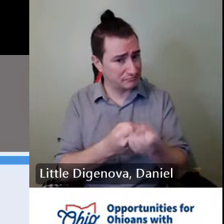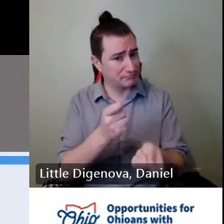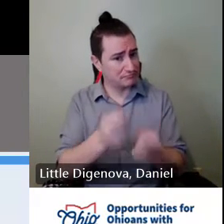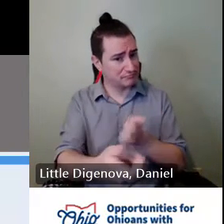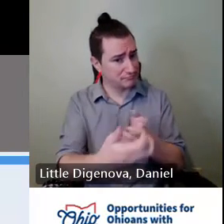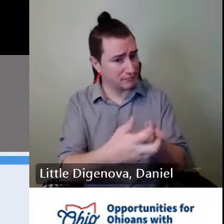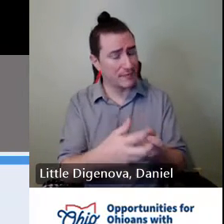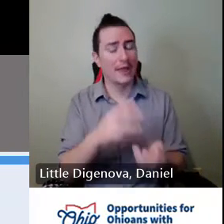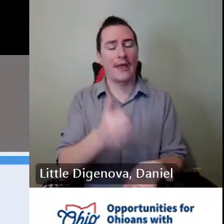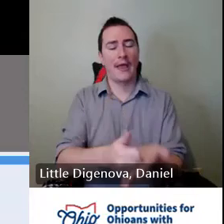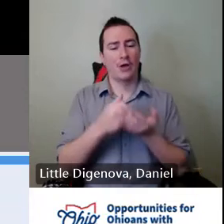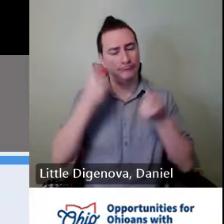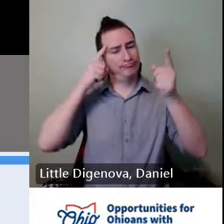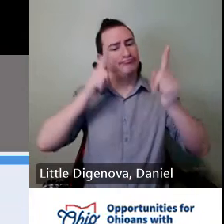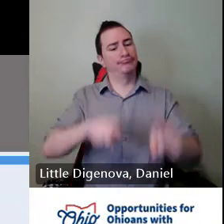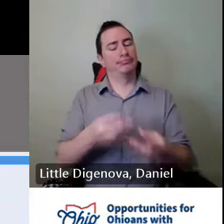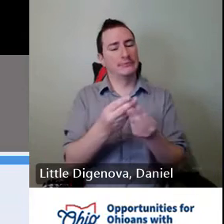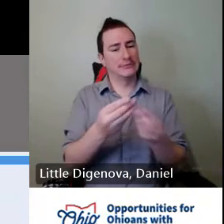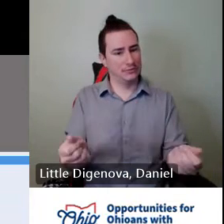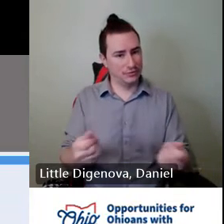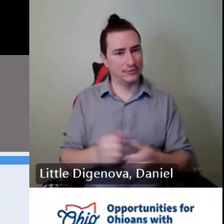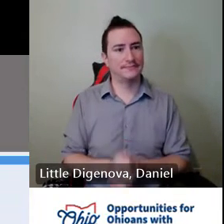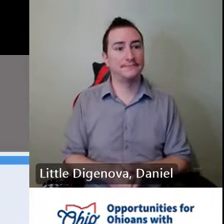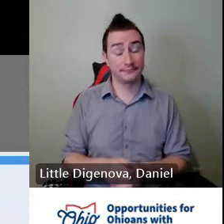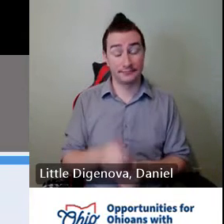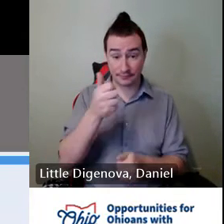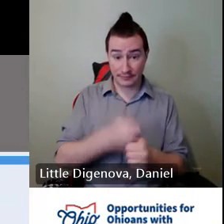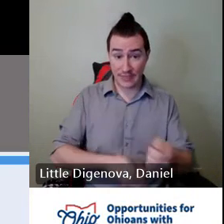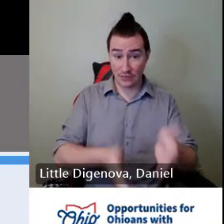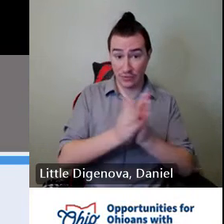And remember each request for an accommodation should be